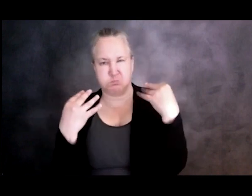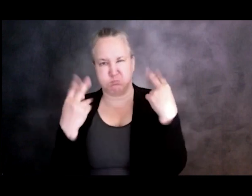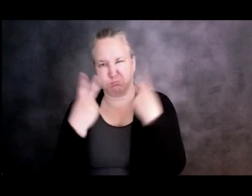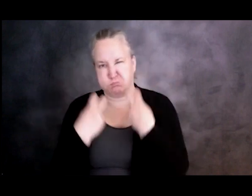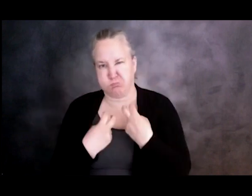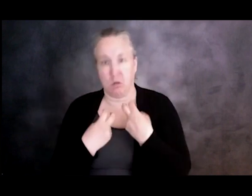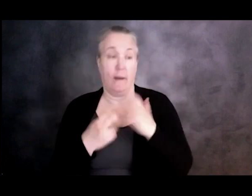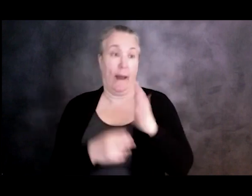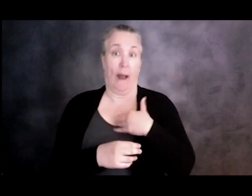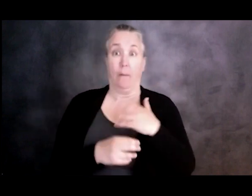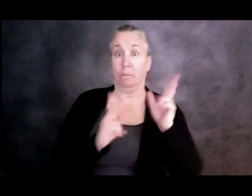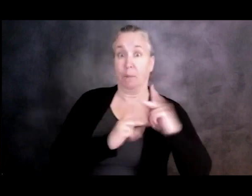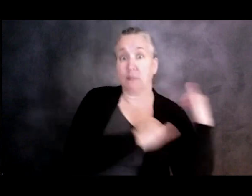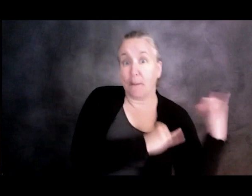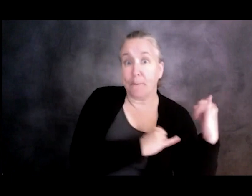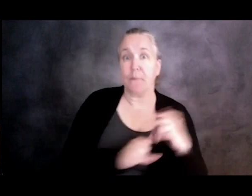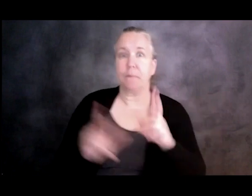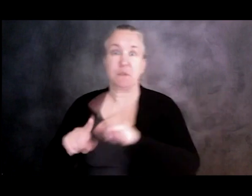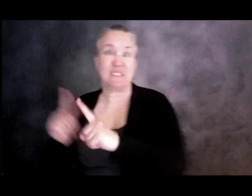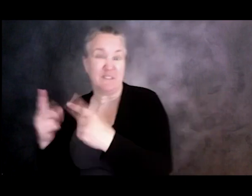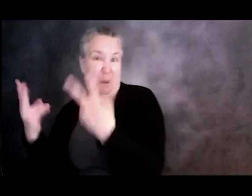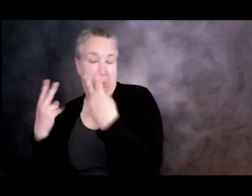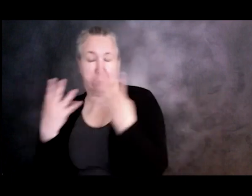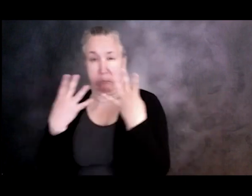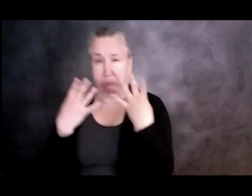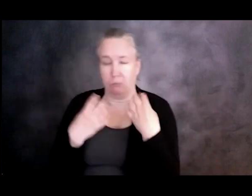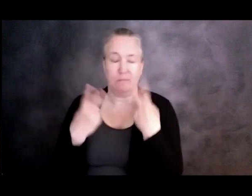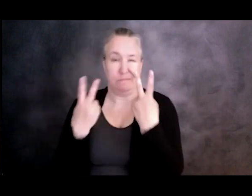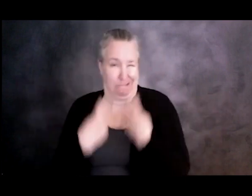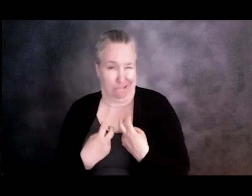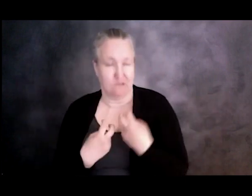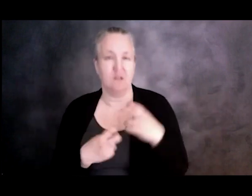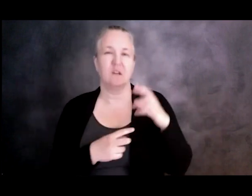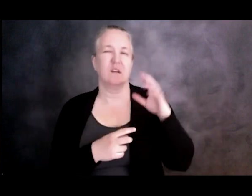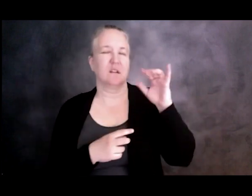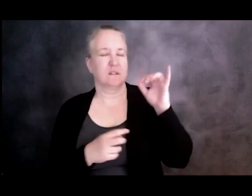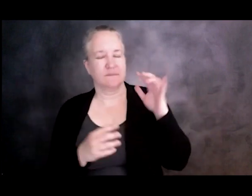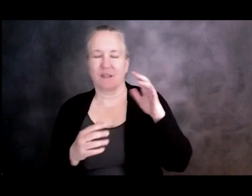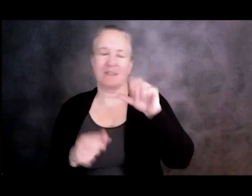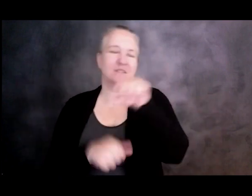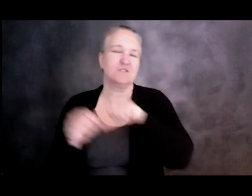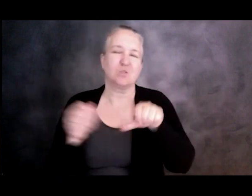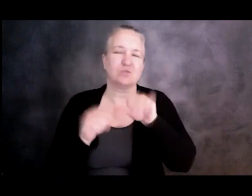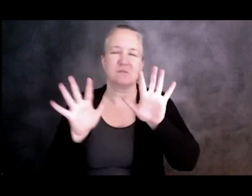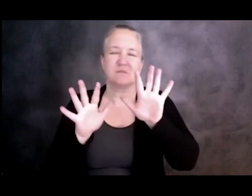or whether it's people of other populations-- this is an index for social and economic inequality in general.